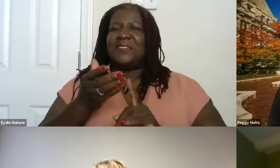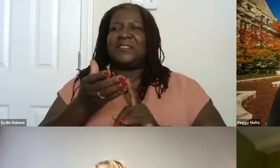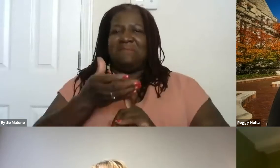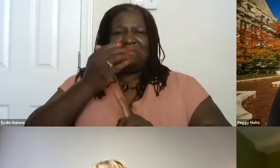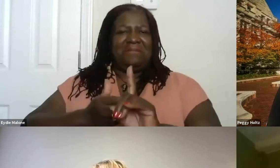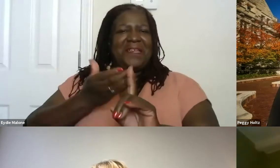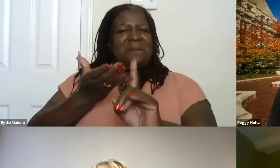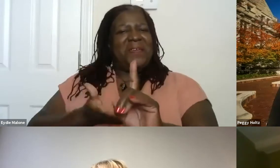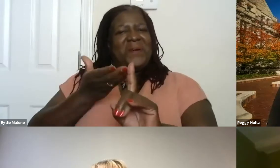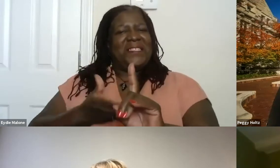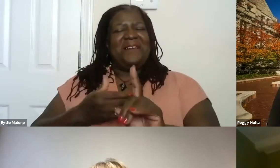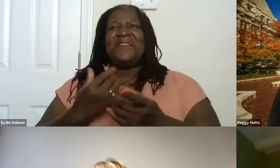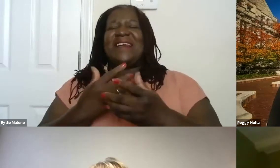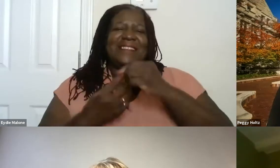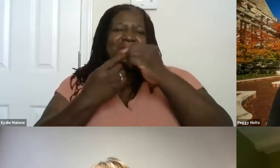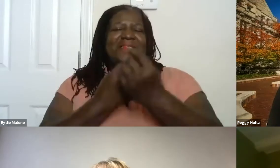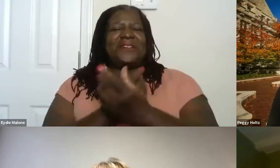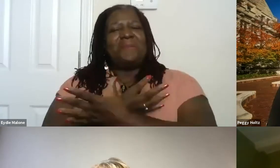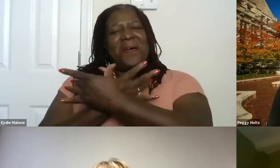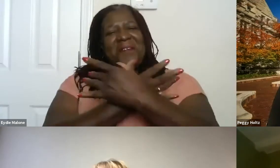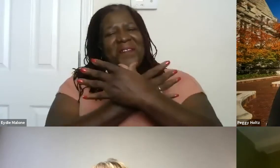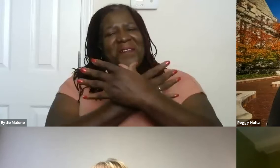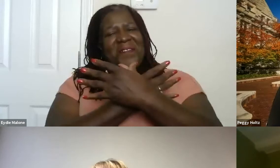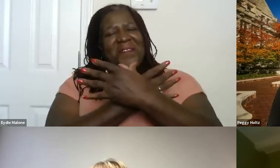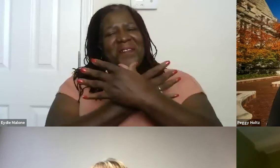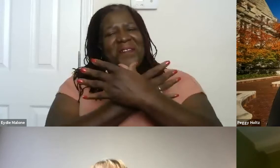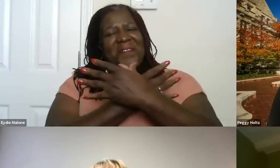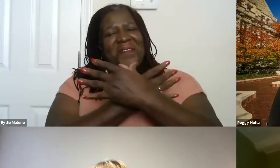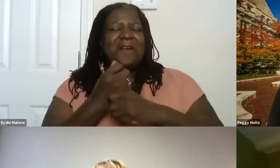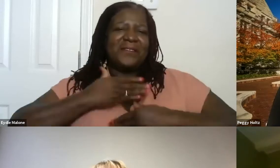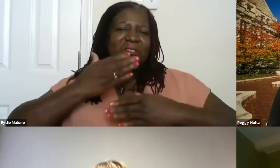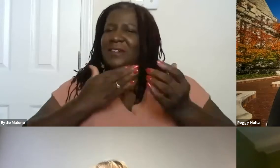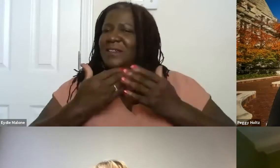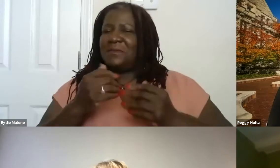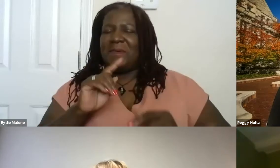butterfly and create joy wherever she goes, because that's just her. And now that she